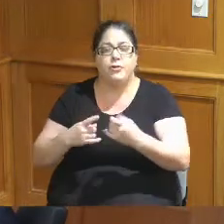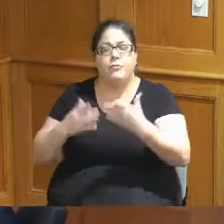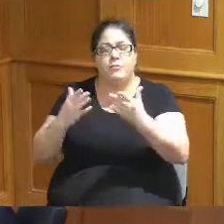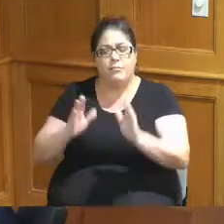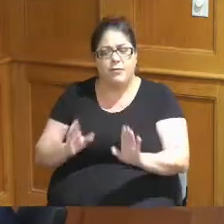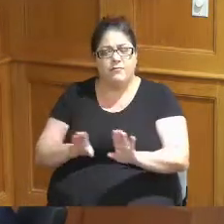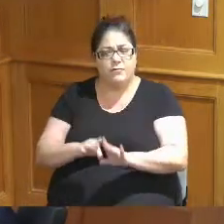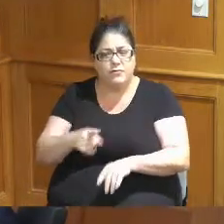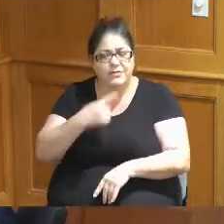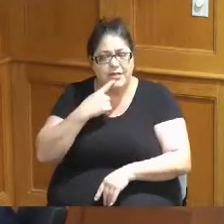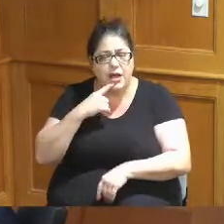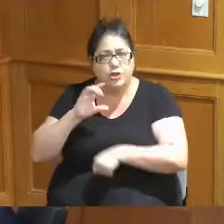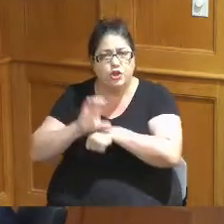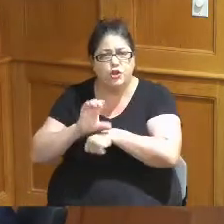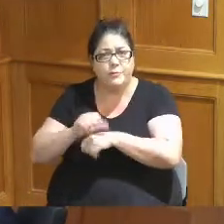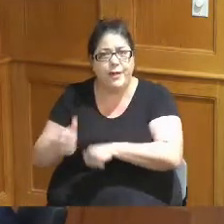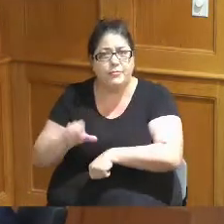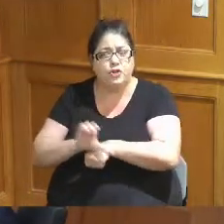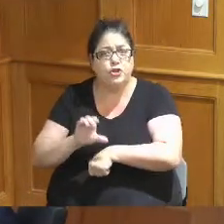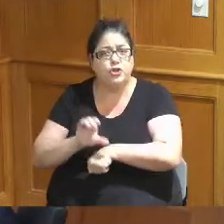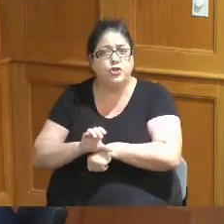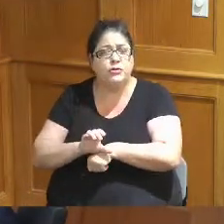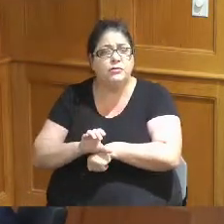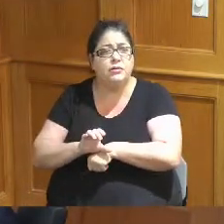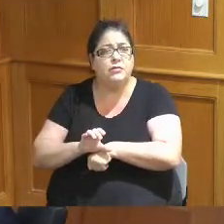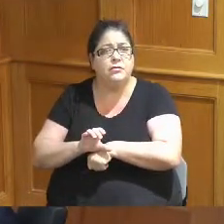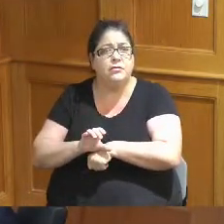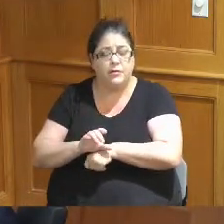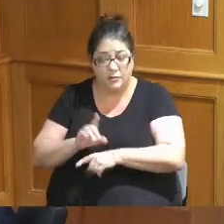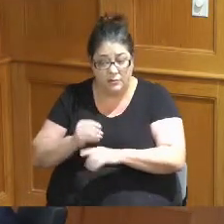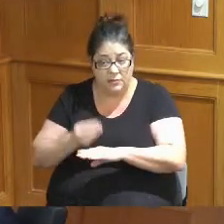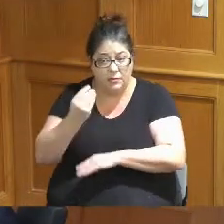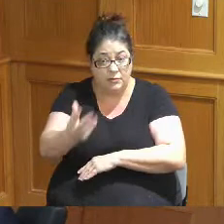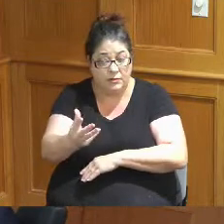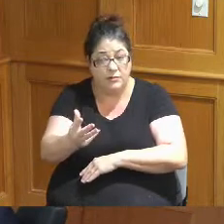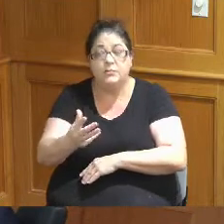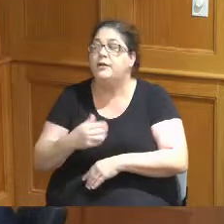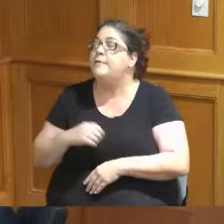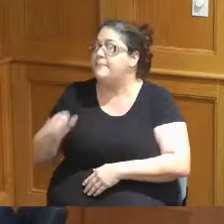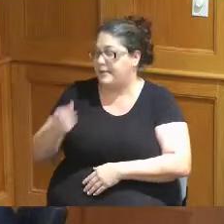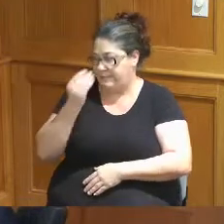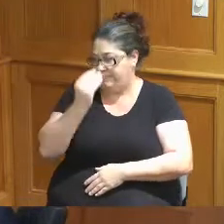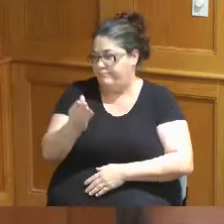there's a church there a Baptist Church have they been notified or are they okay it's actually their